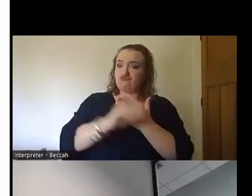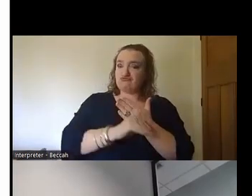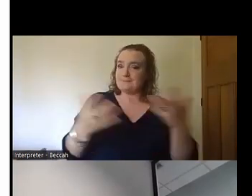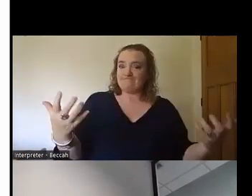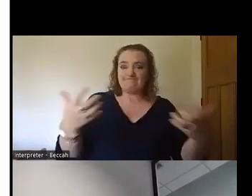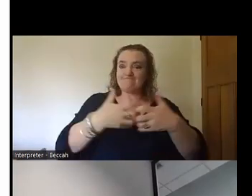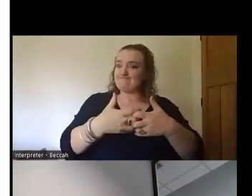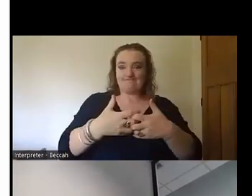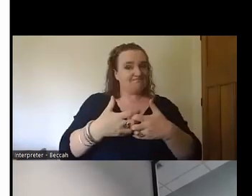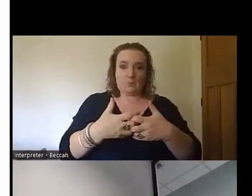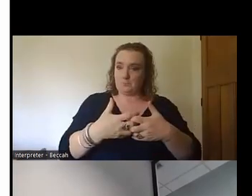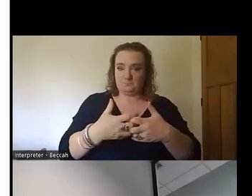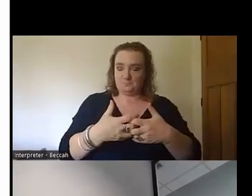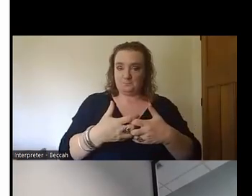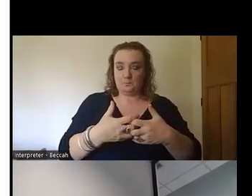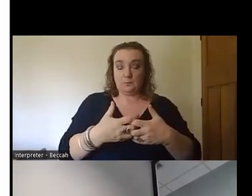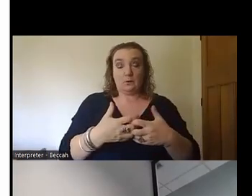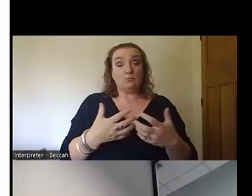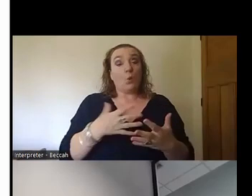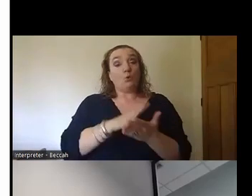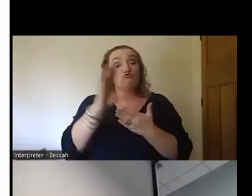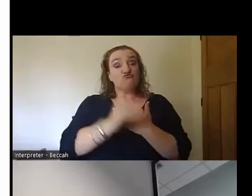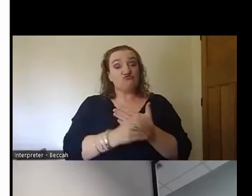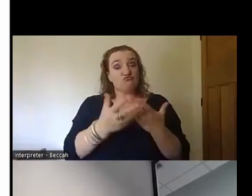And through Te Mātaiaho we've worked really hard